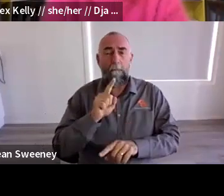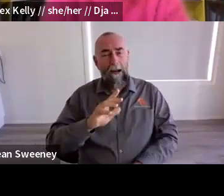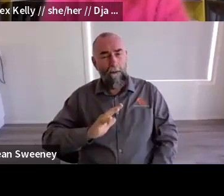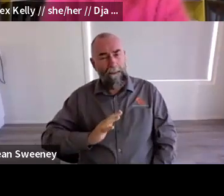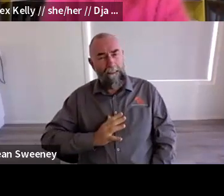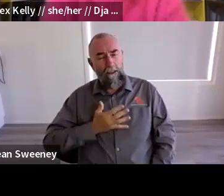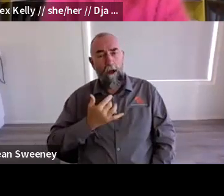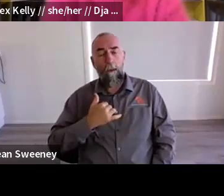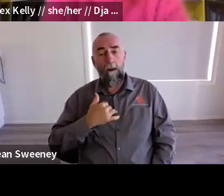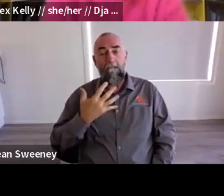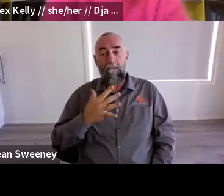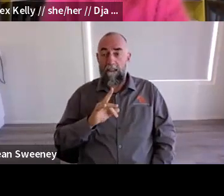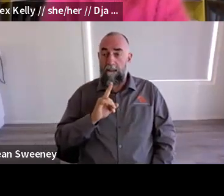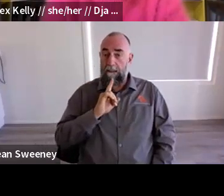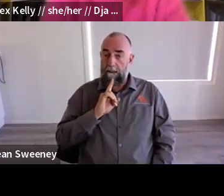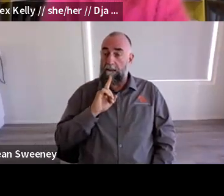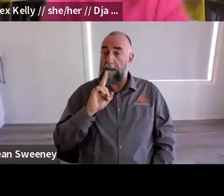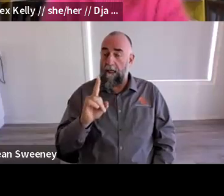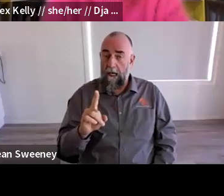really big decisions. For instance, the chairperson. And yeah, it was hard